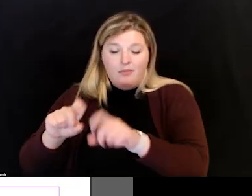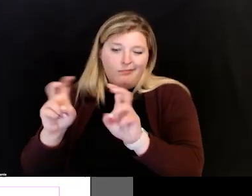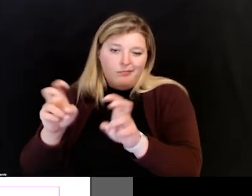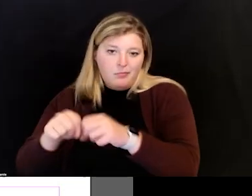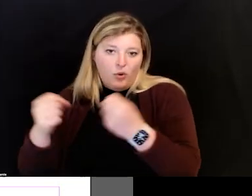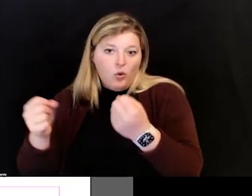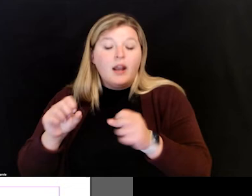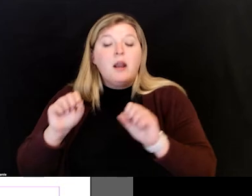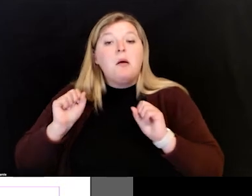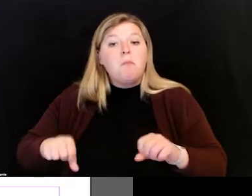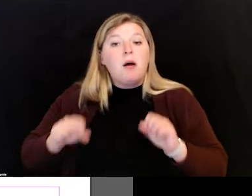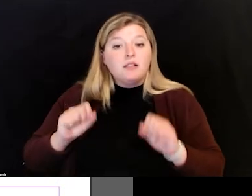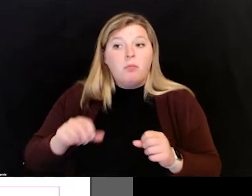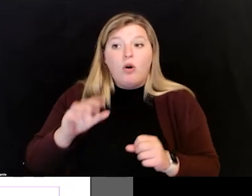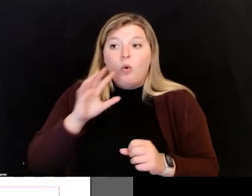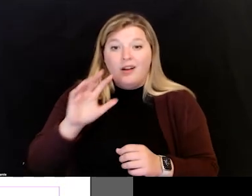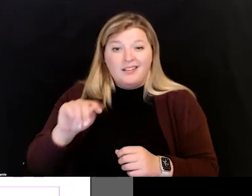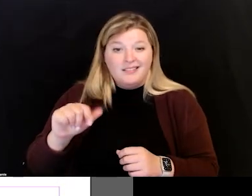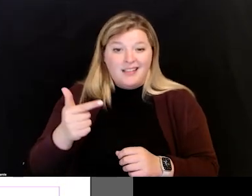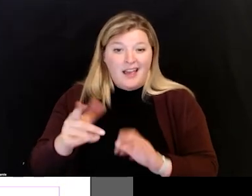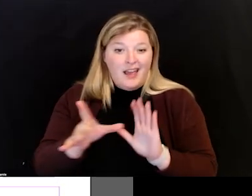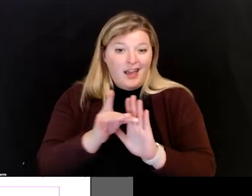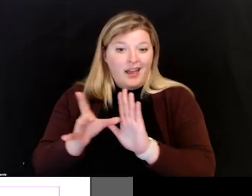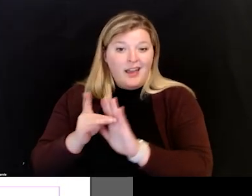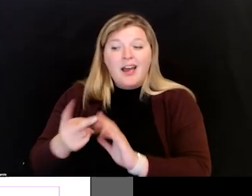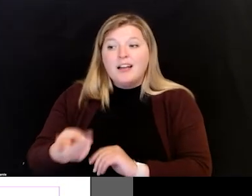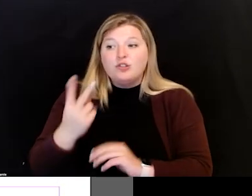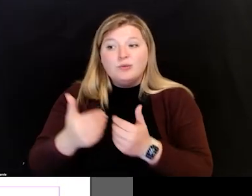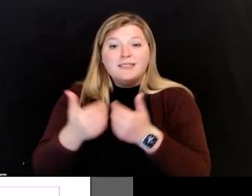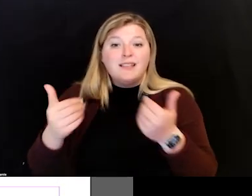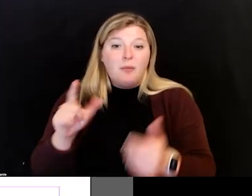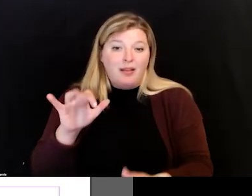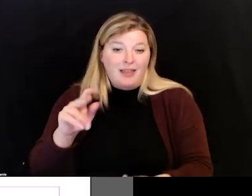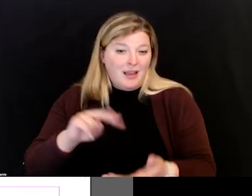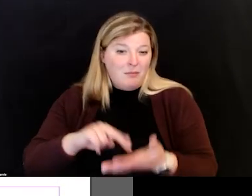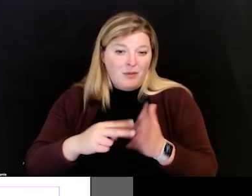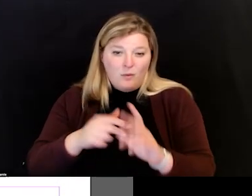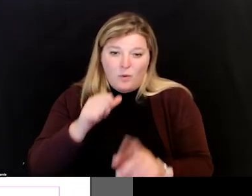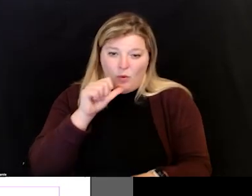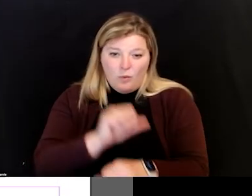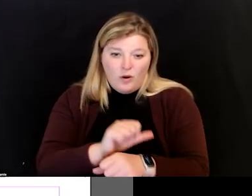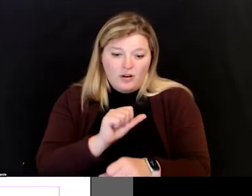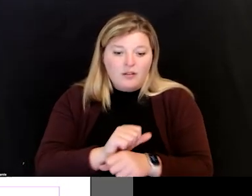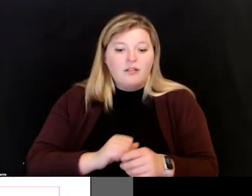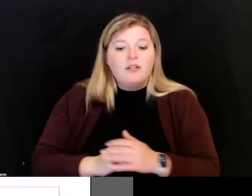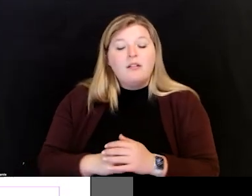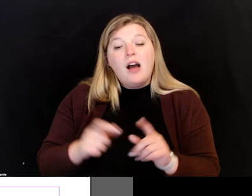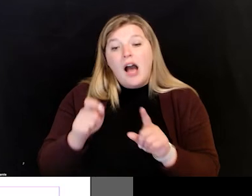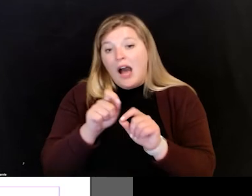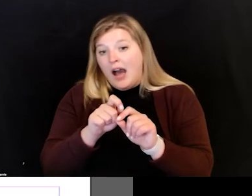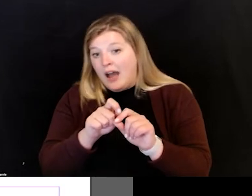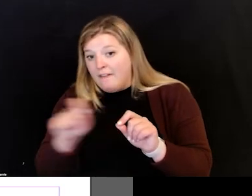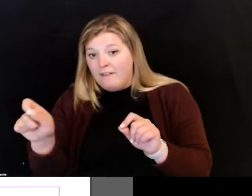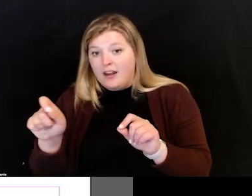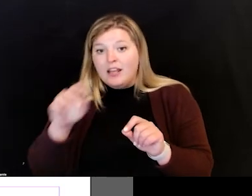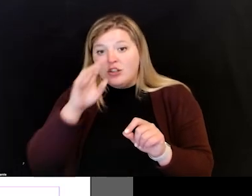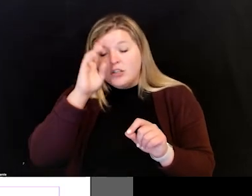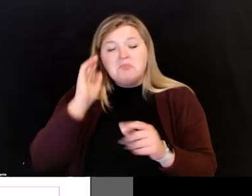as two separate hyperlinks, and they may not work. Hyphenation is enabled by default in most desktop publishing softwares